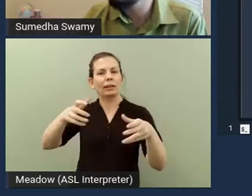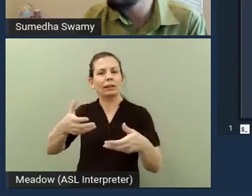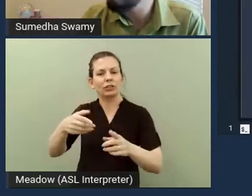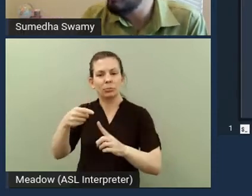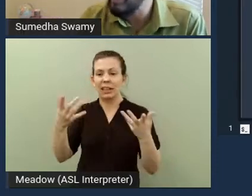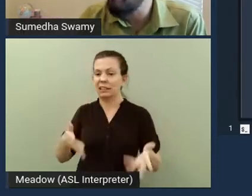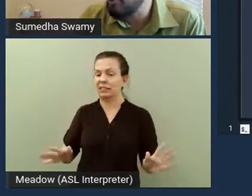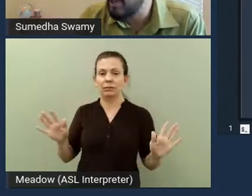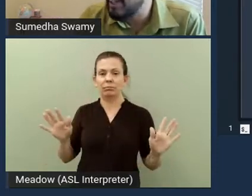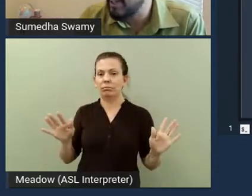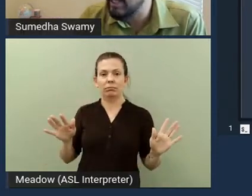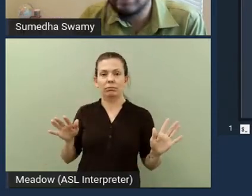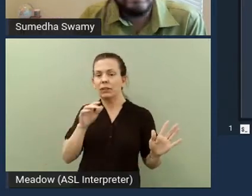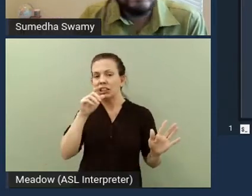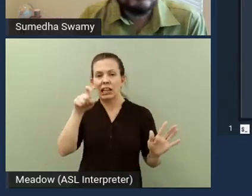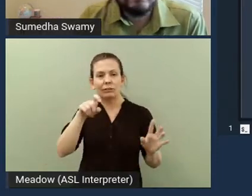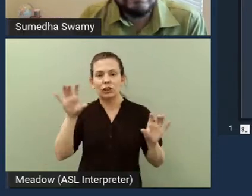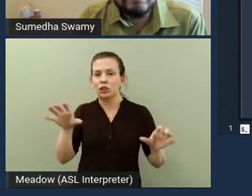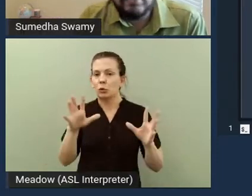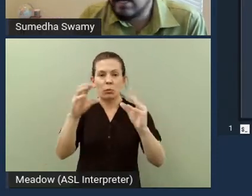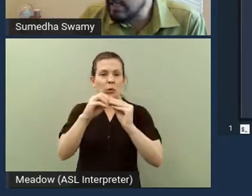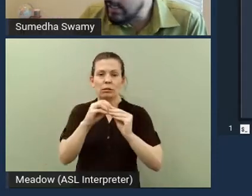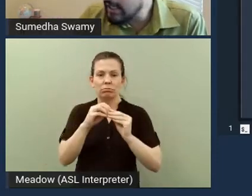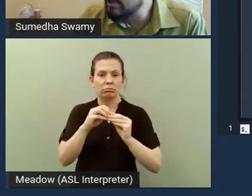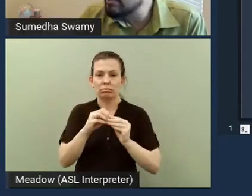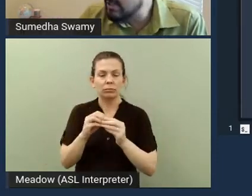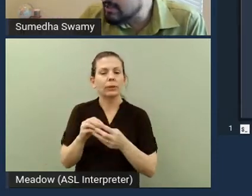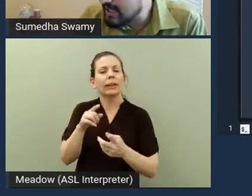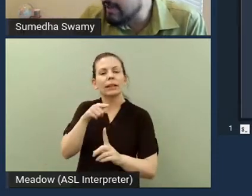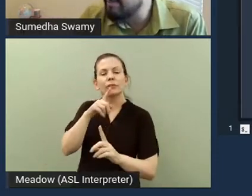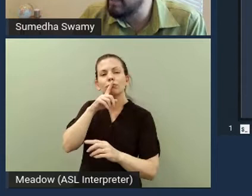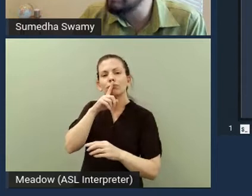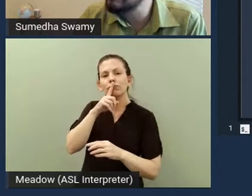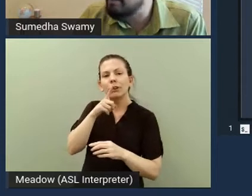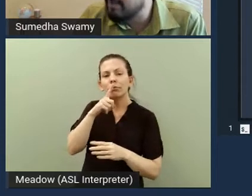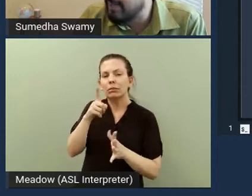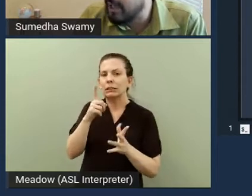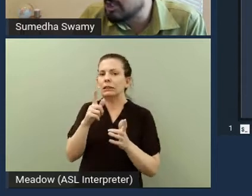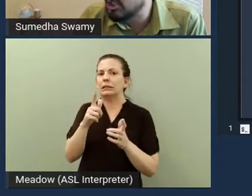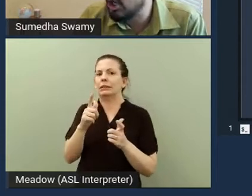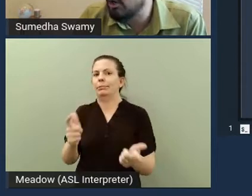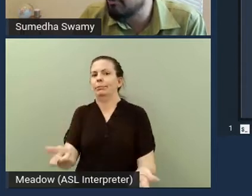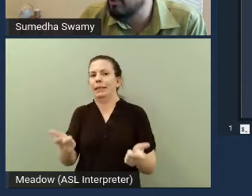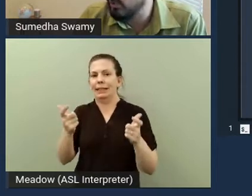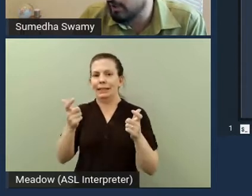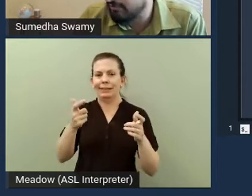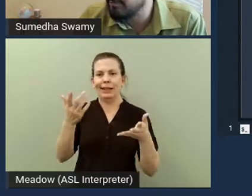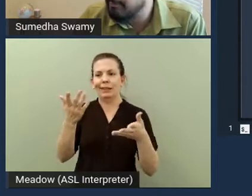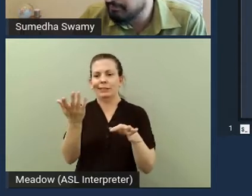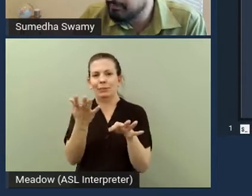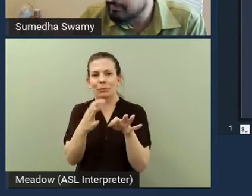You didn't have to do anything else. So this is a really significant simplification of the workflow.